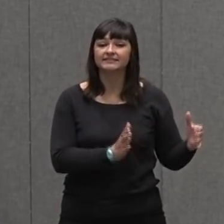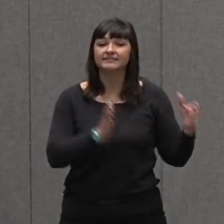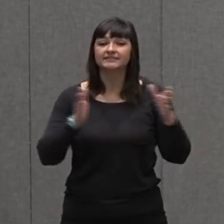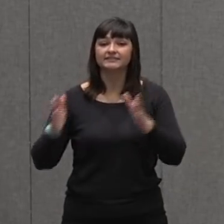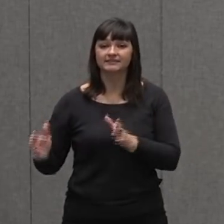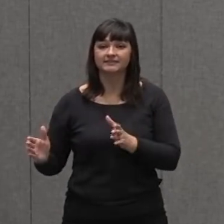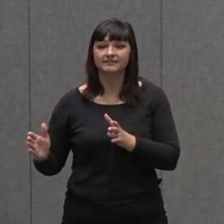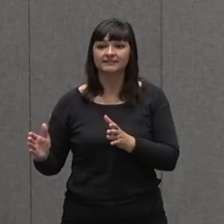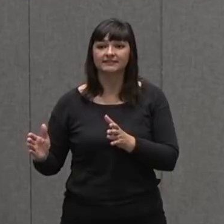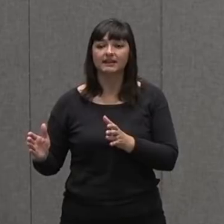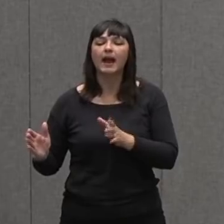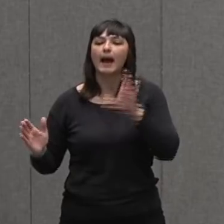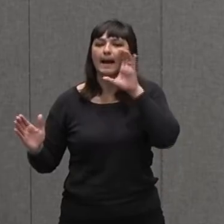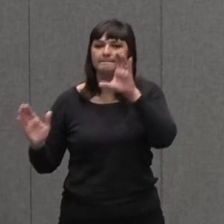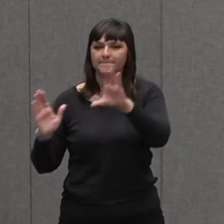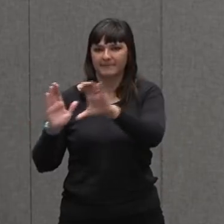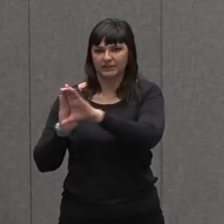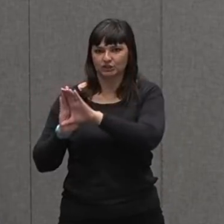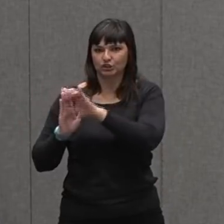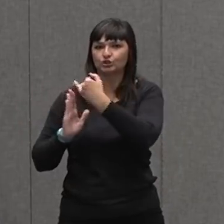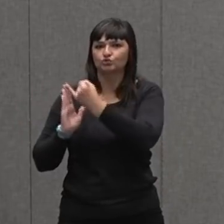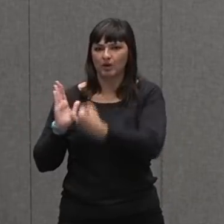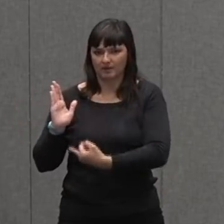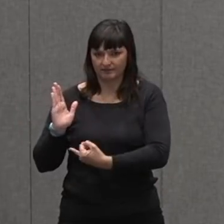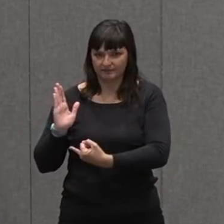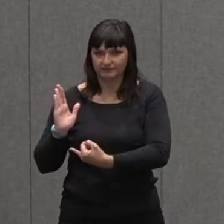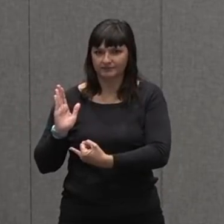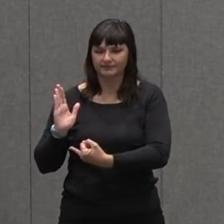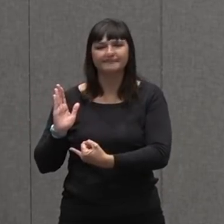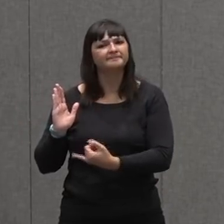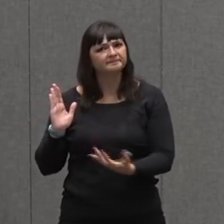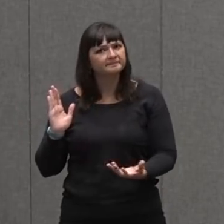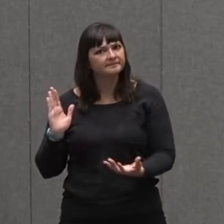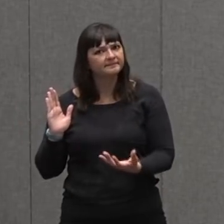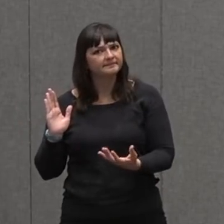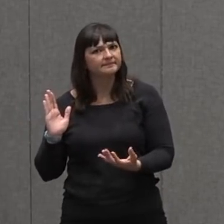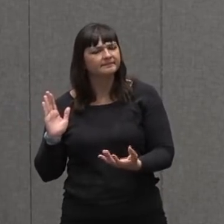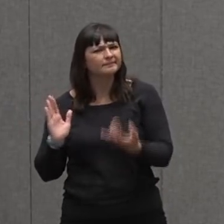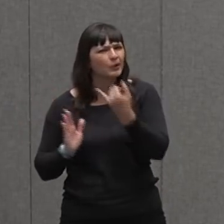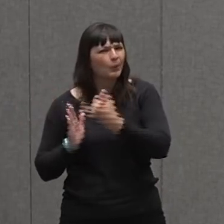What picture can you come up with that represents the word drought?